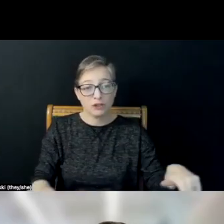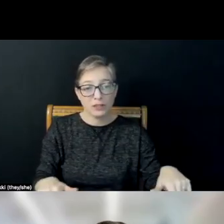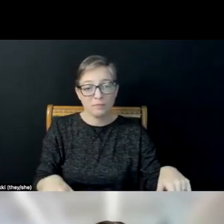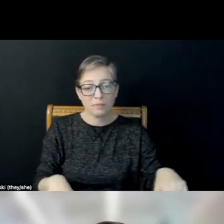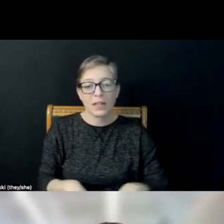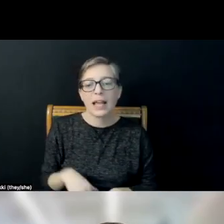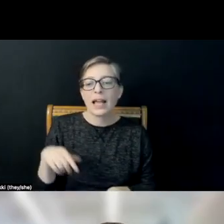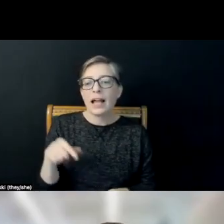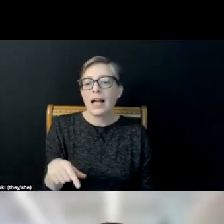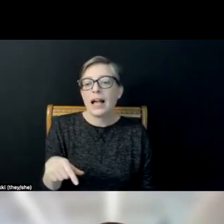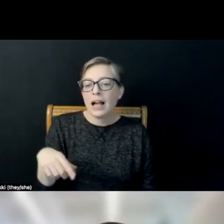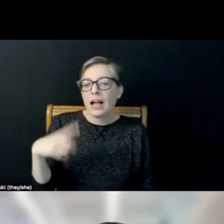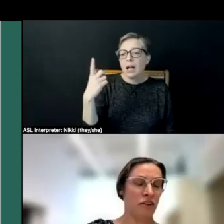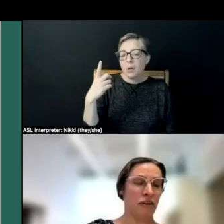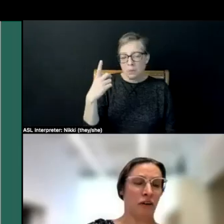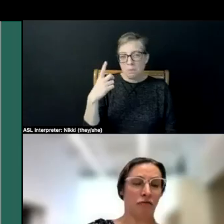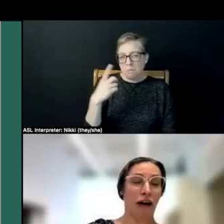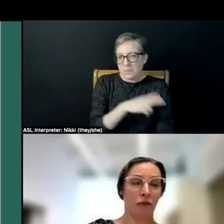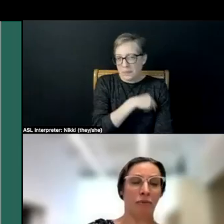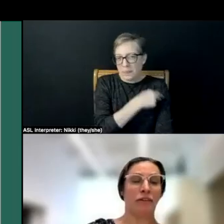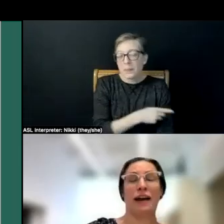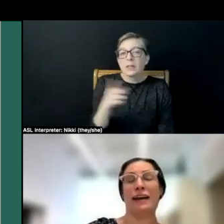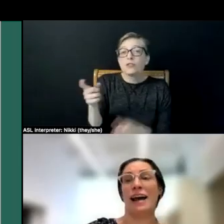She is the director of the neonatal follow-up clinic at